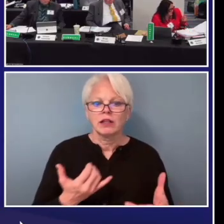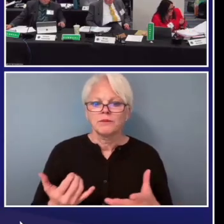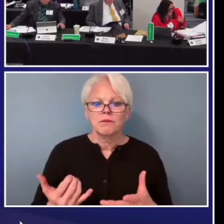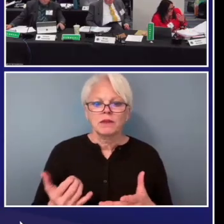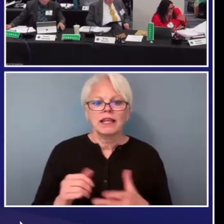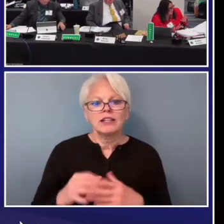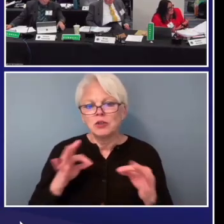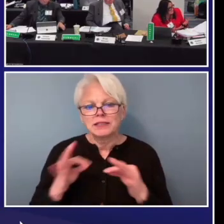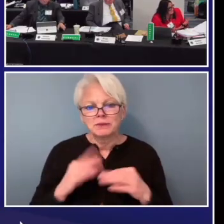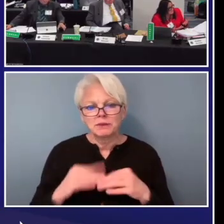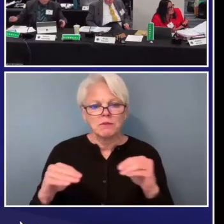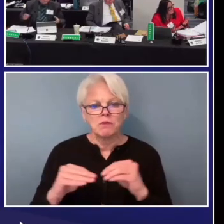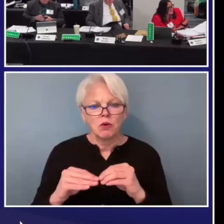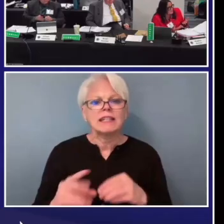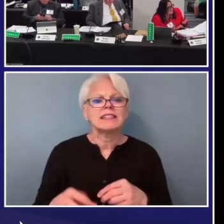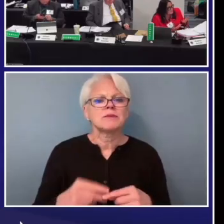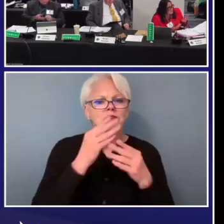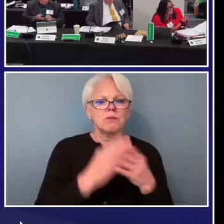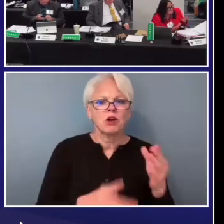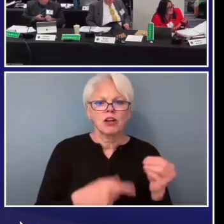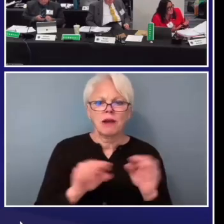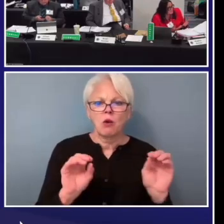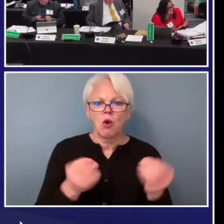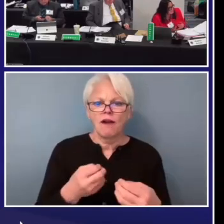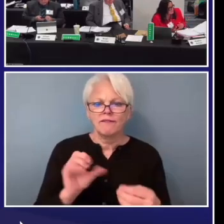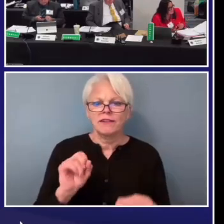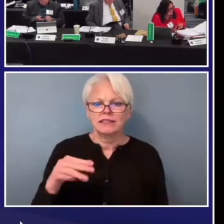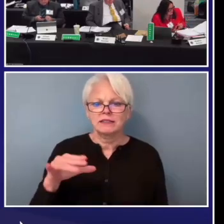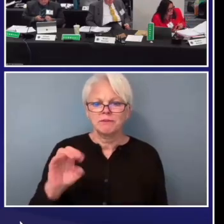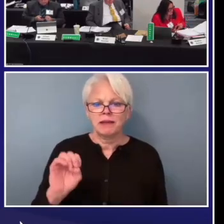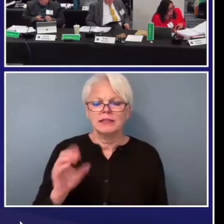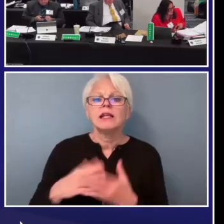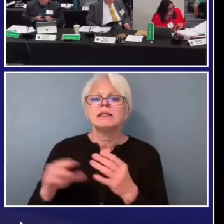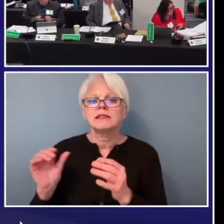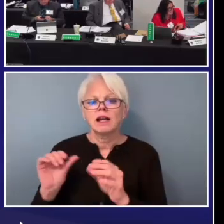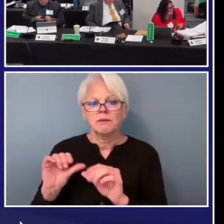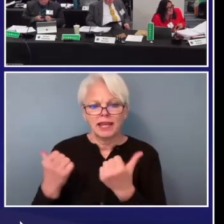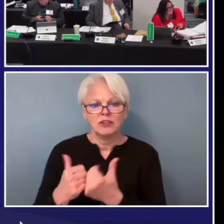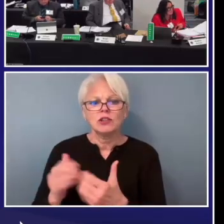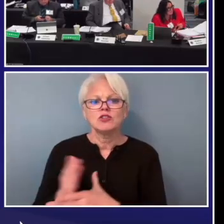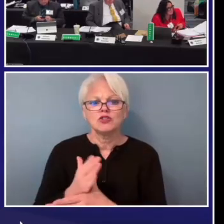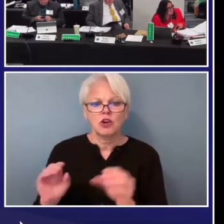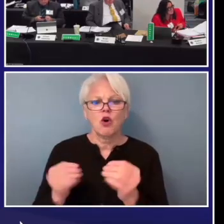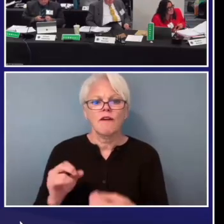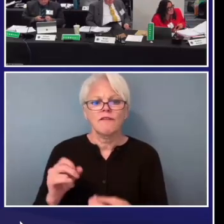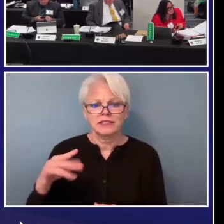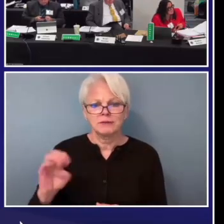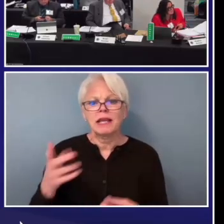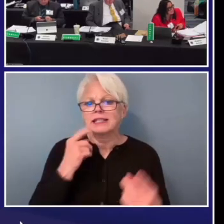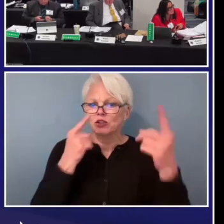piece about office space. There are agencies that share office space with the goal of reducing their expenses.